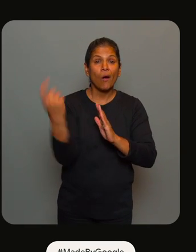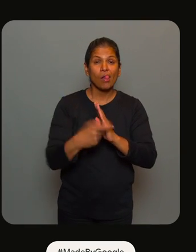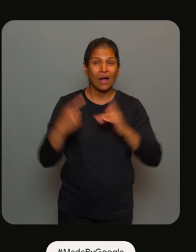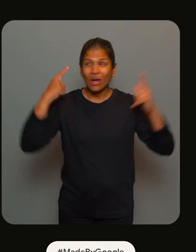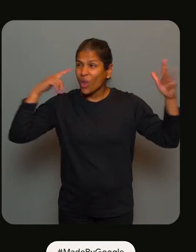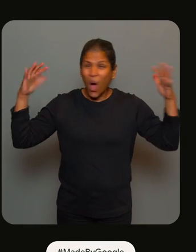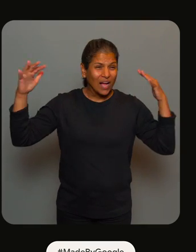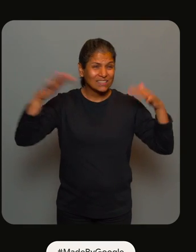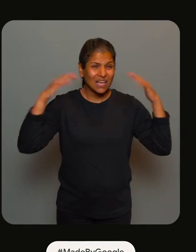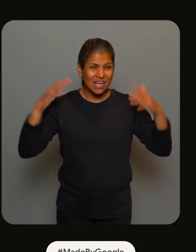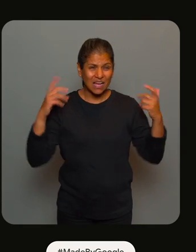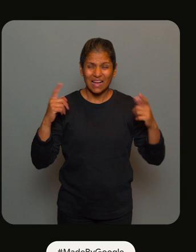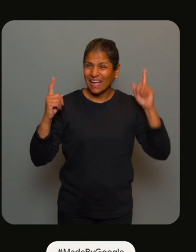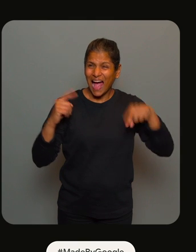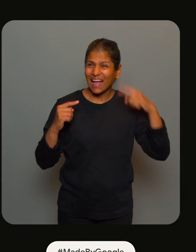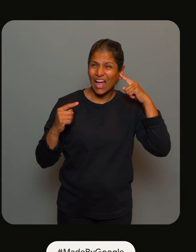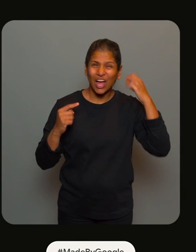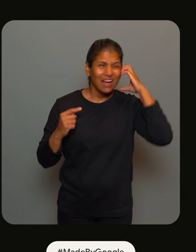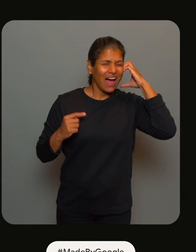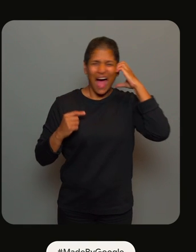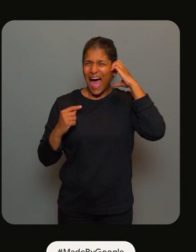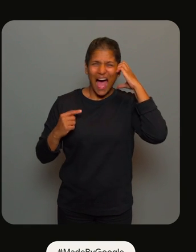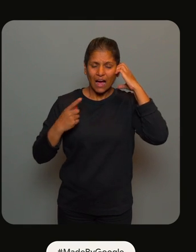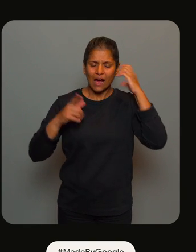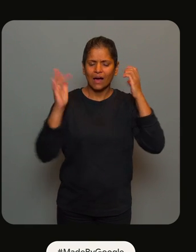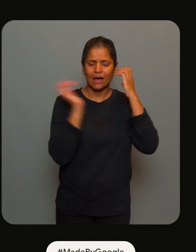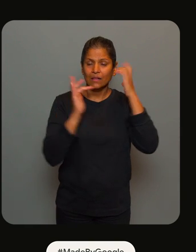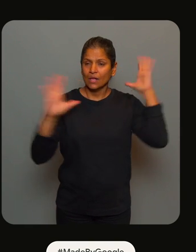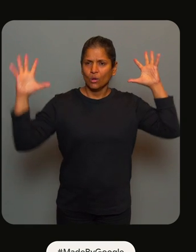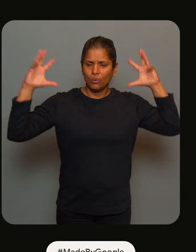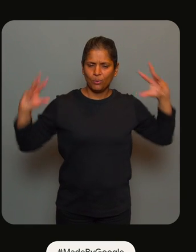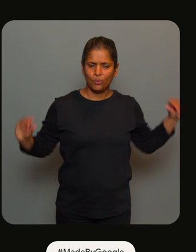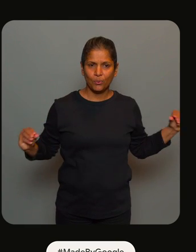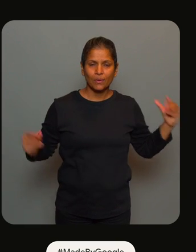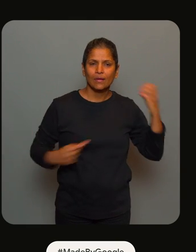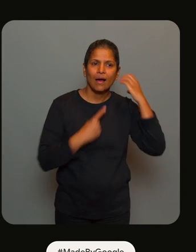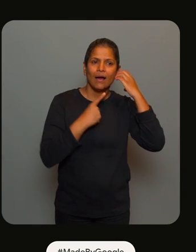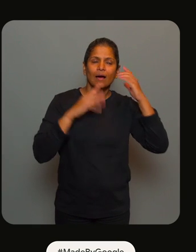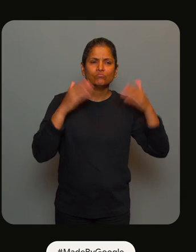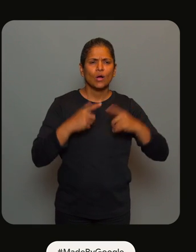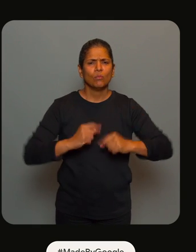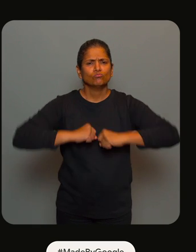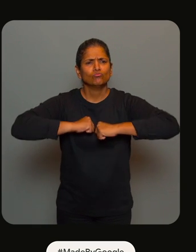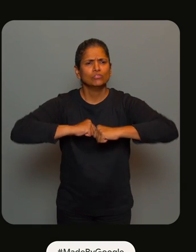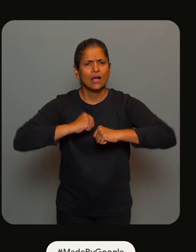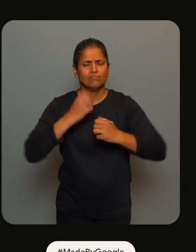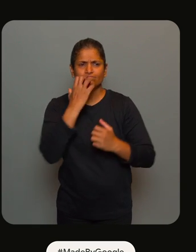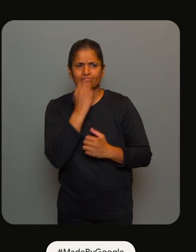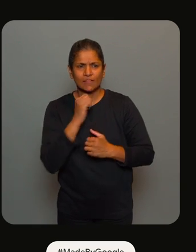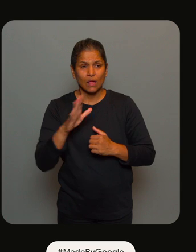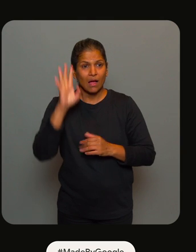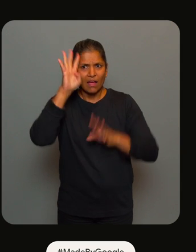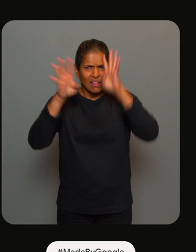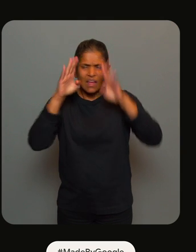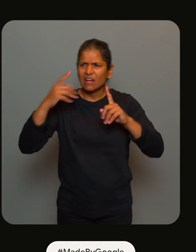end of your phone call. And protecting you from robo-callers and spam texts.